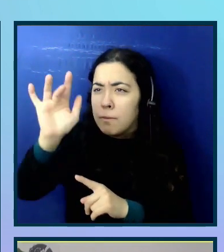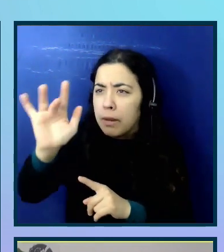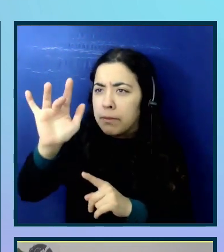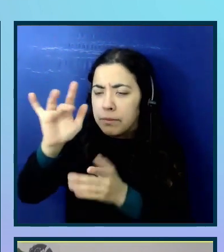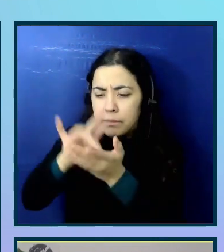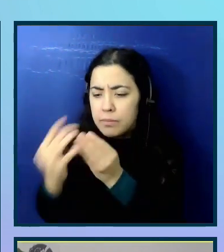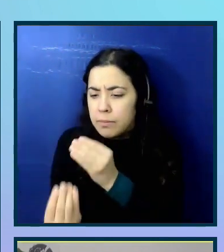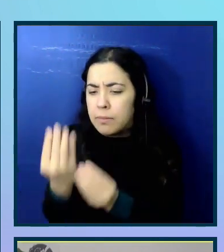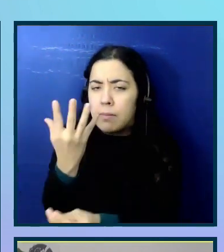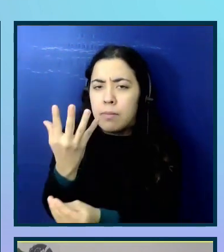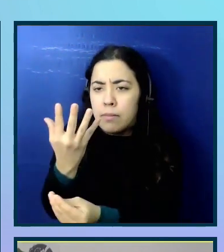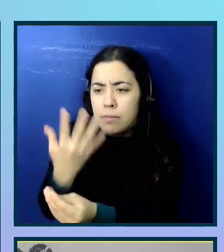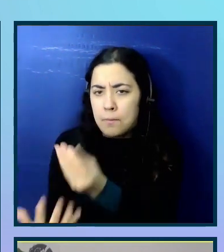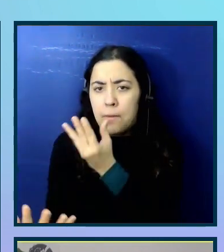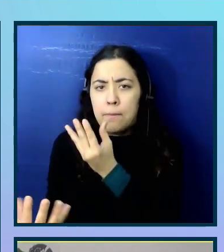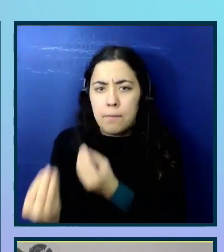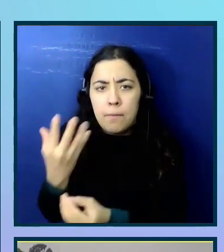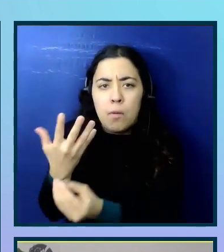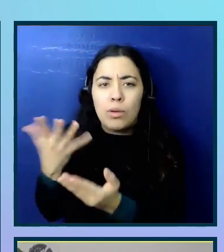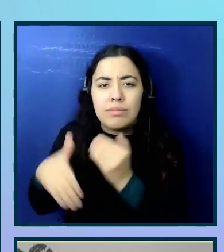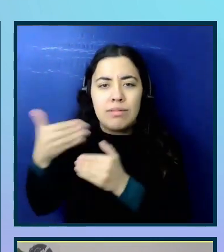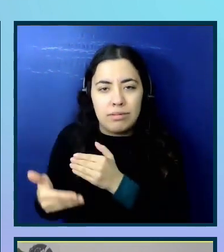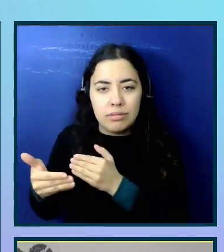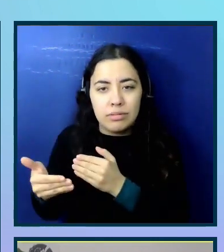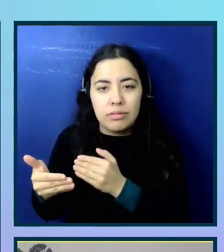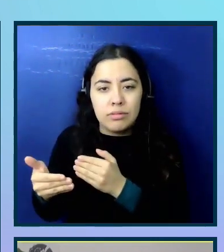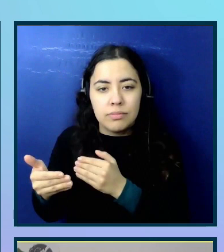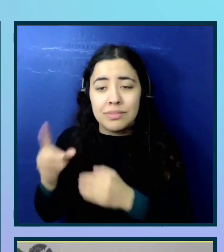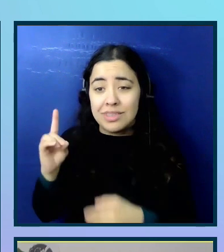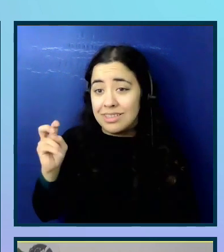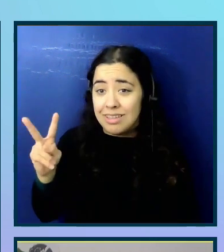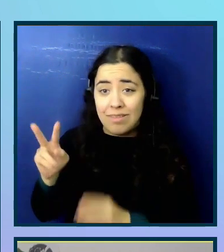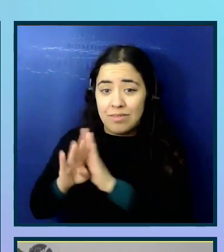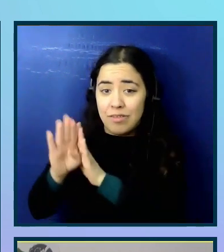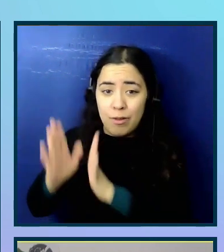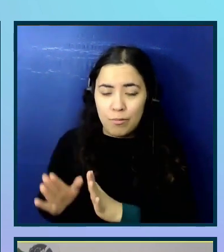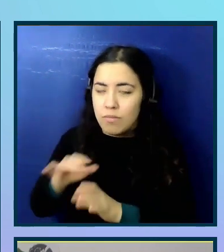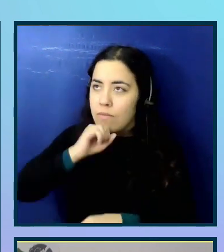I found out that developers love this kind of stuff because they have a super clear map of what's going on.